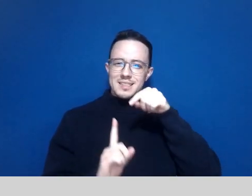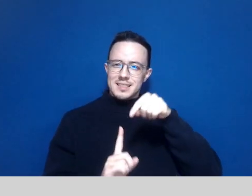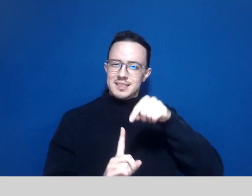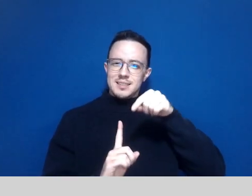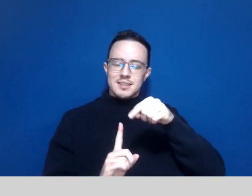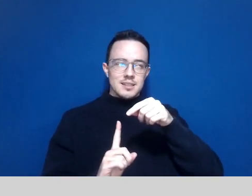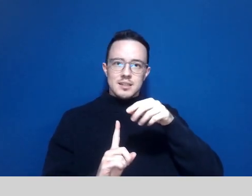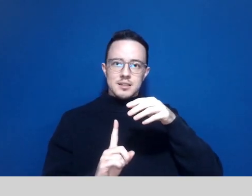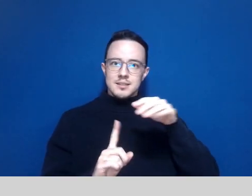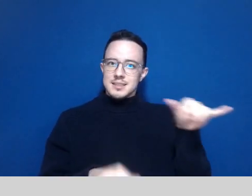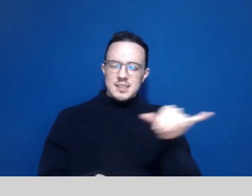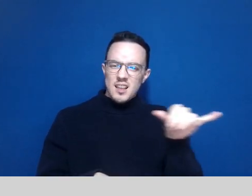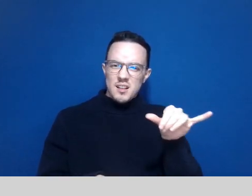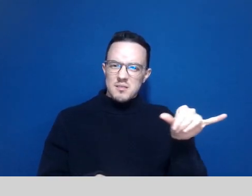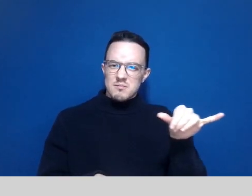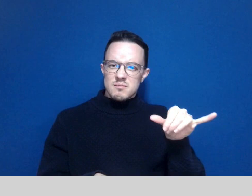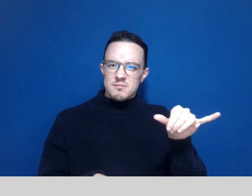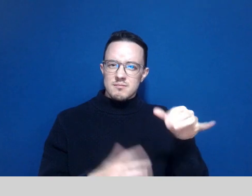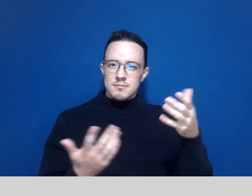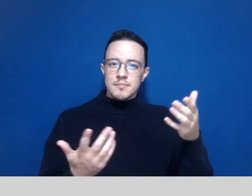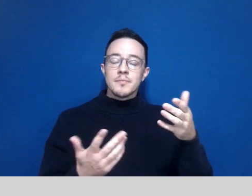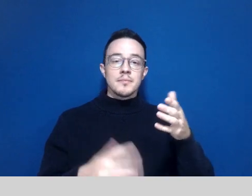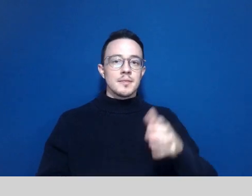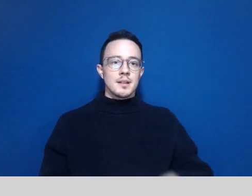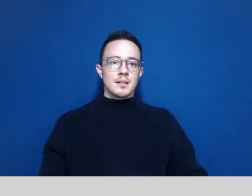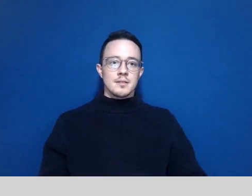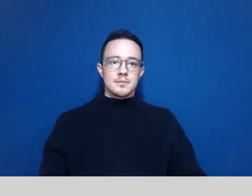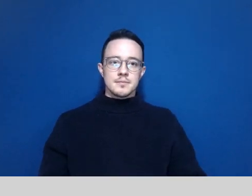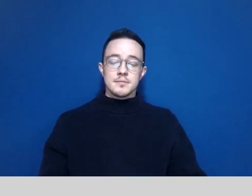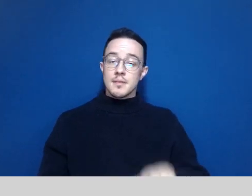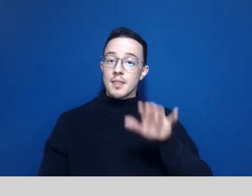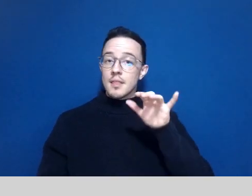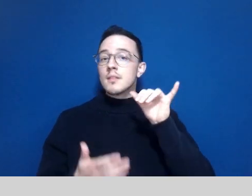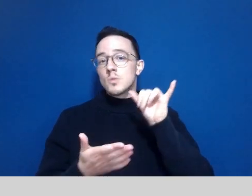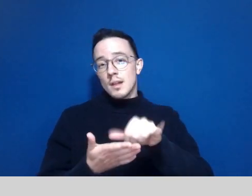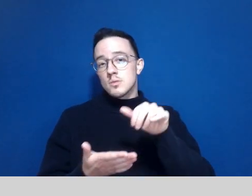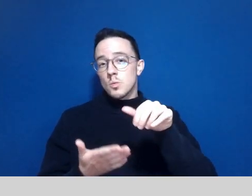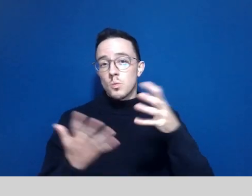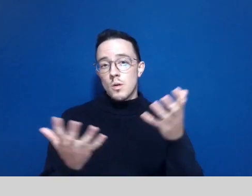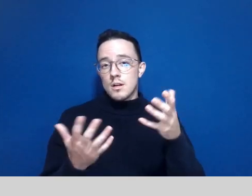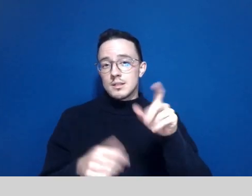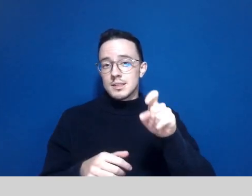but it doesn't make the quality of the transcription better. And that's going to be one of the things